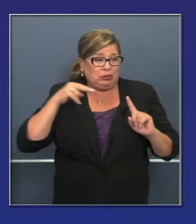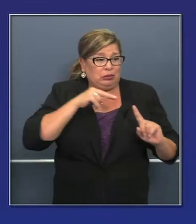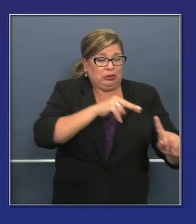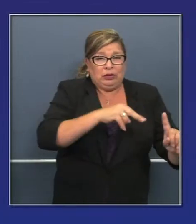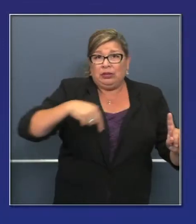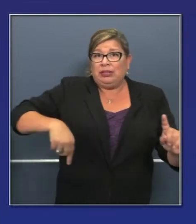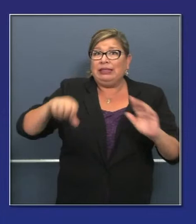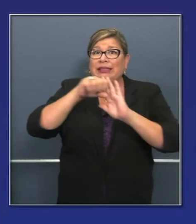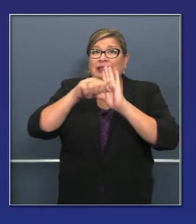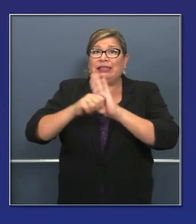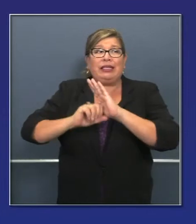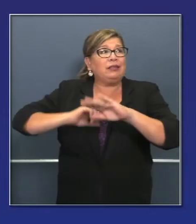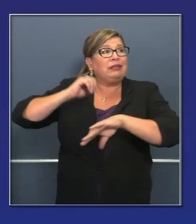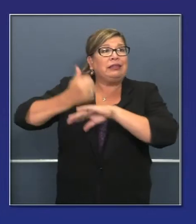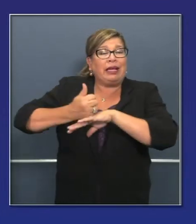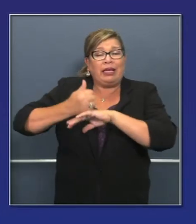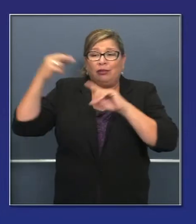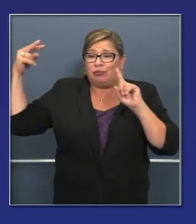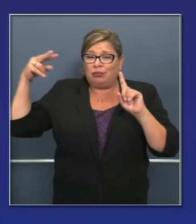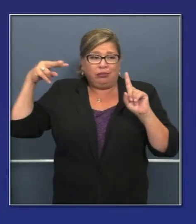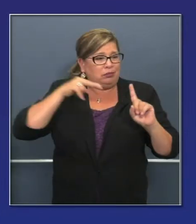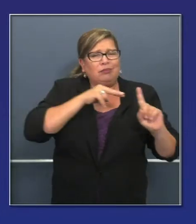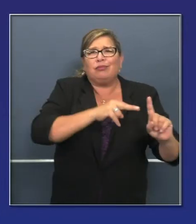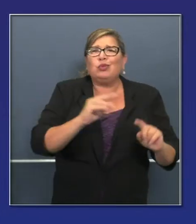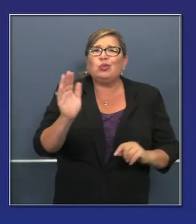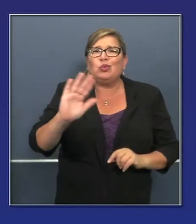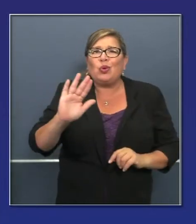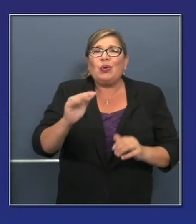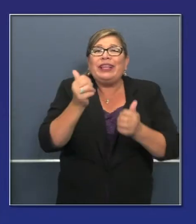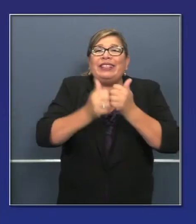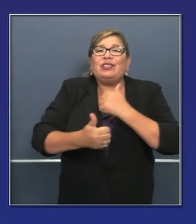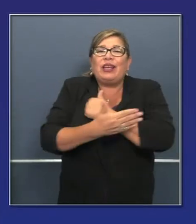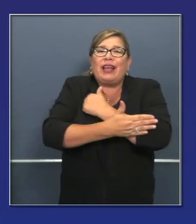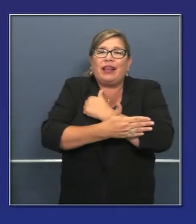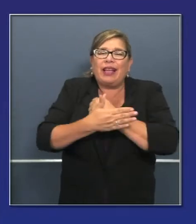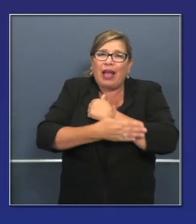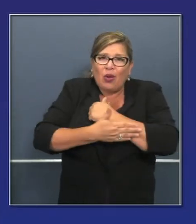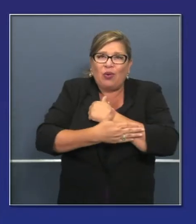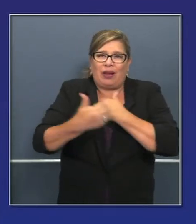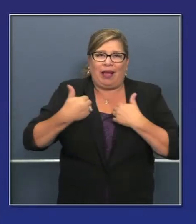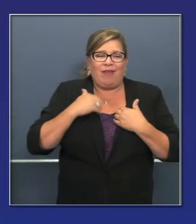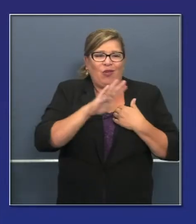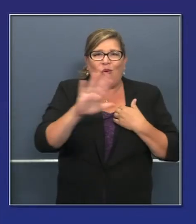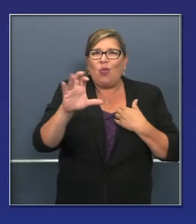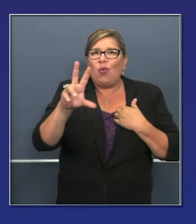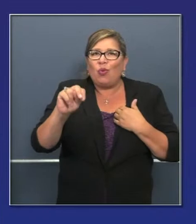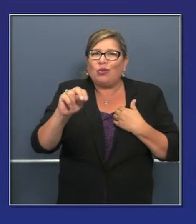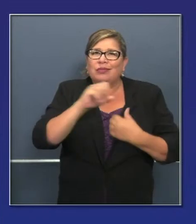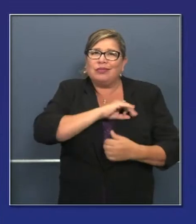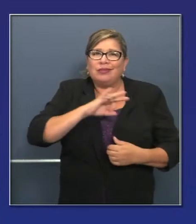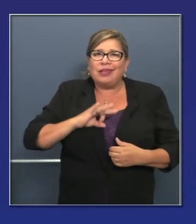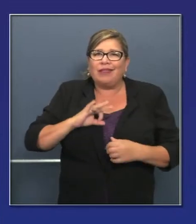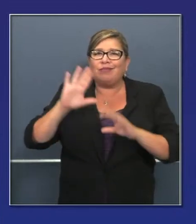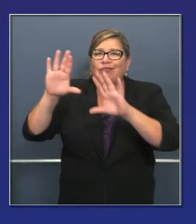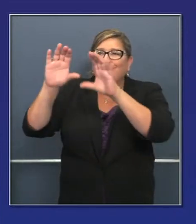we're building on an existing staffing that that has predated the Cova 19 crisis I want to remind